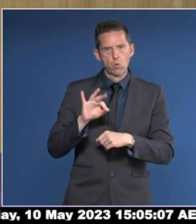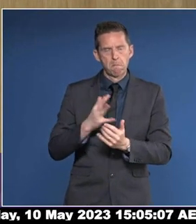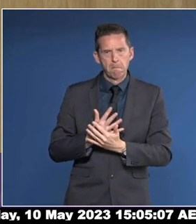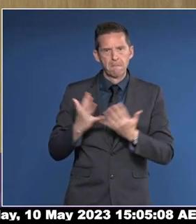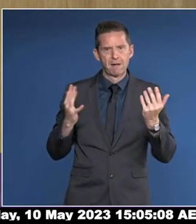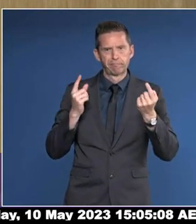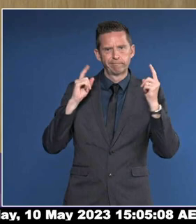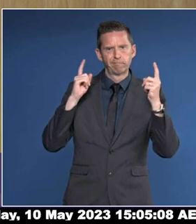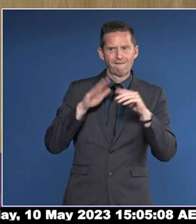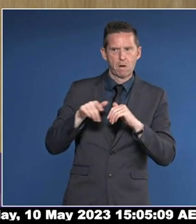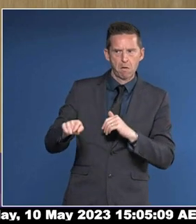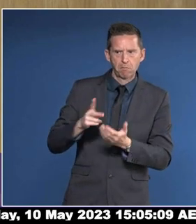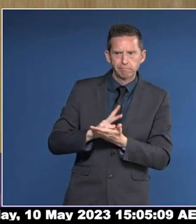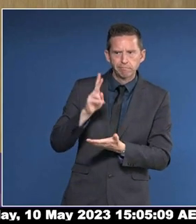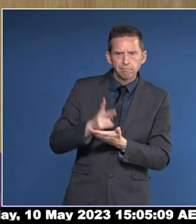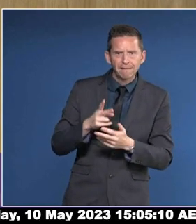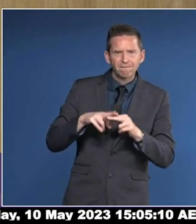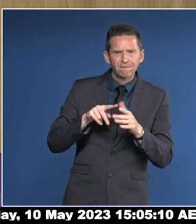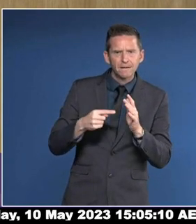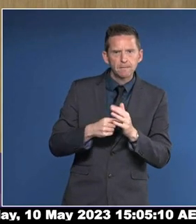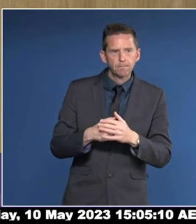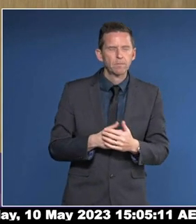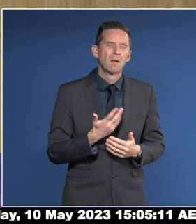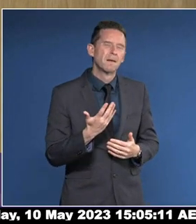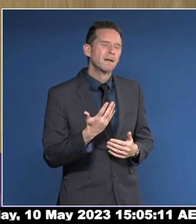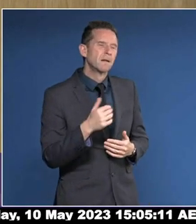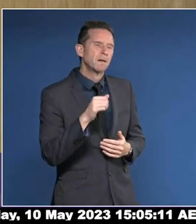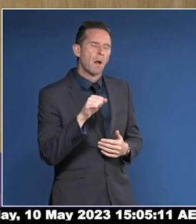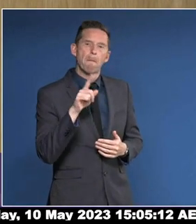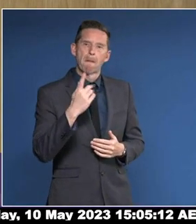seizure activity. MS MAHONY: My question is, though, for the purposes of SCAN, SCAN being